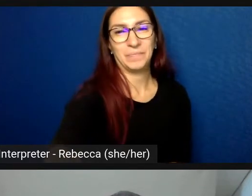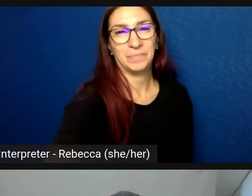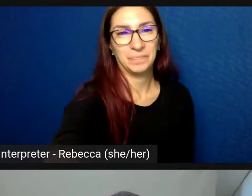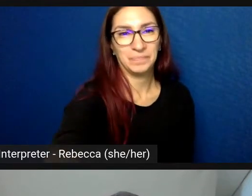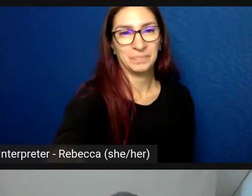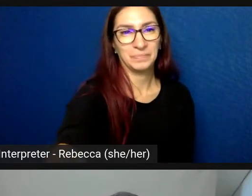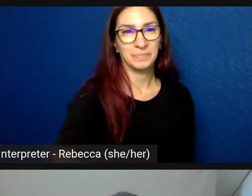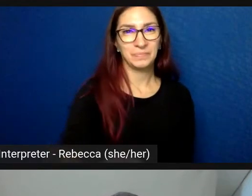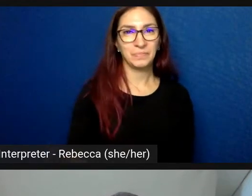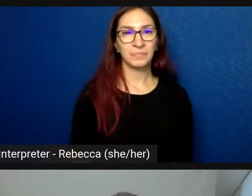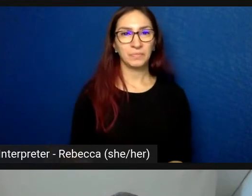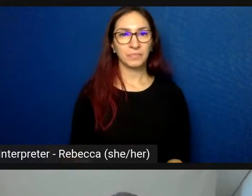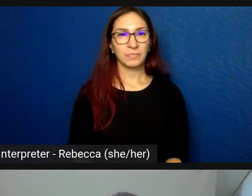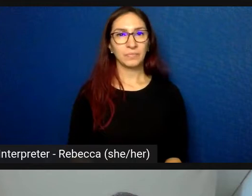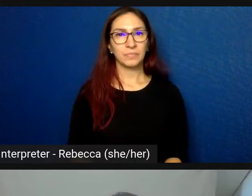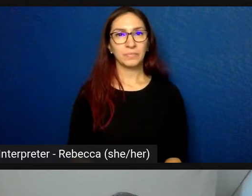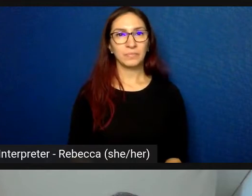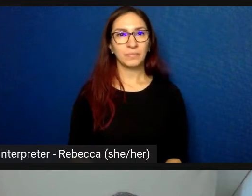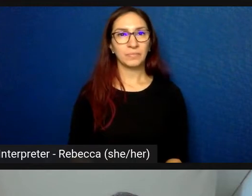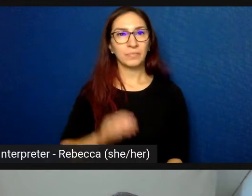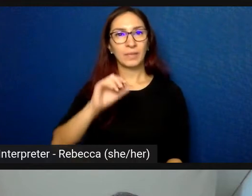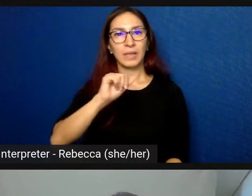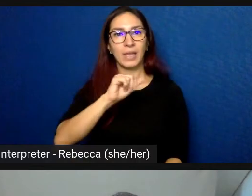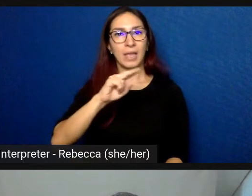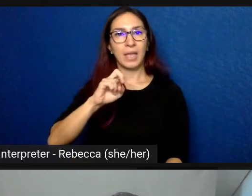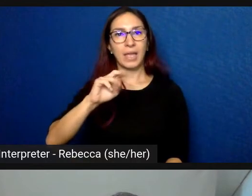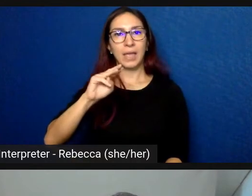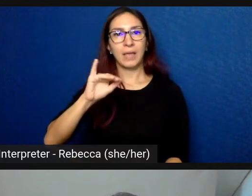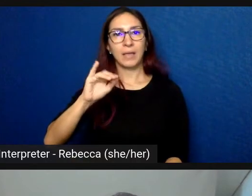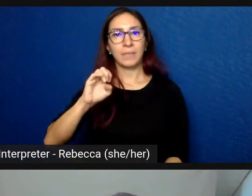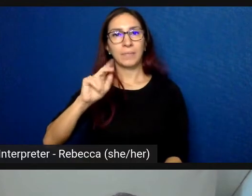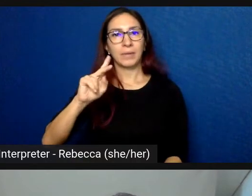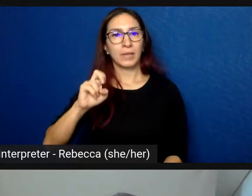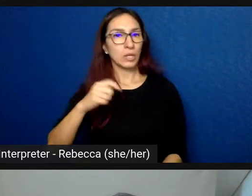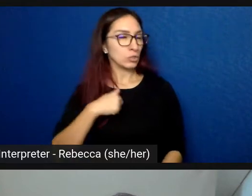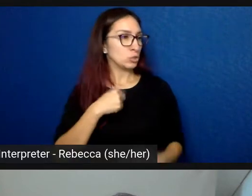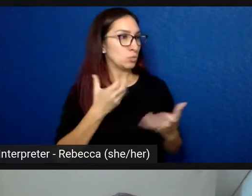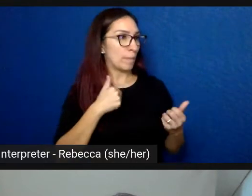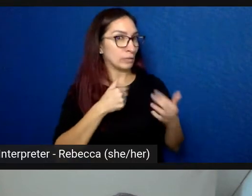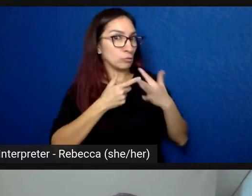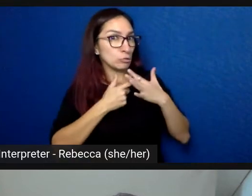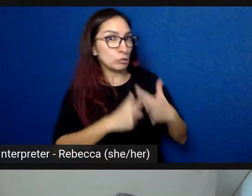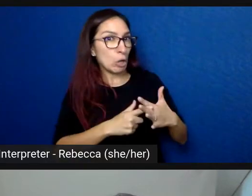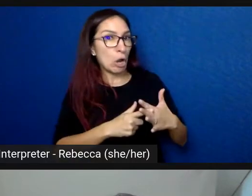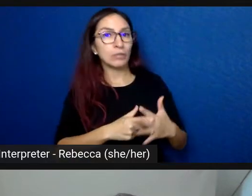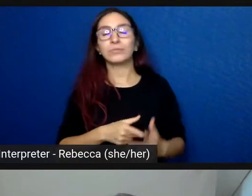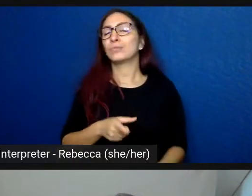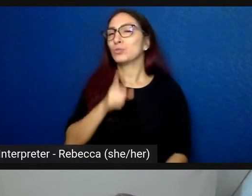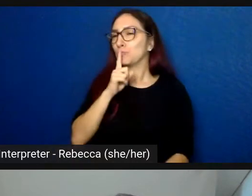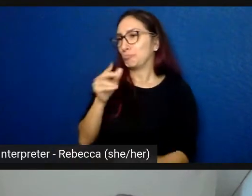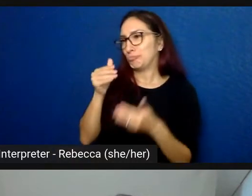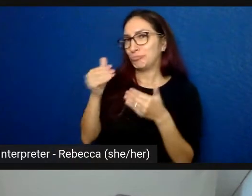Would you like me to take the lead, Piccia? Yes, go ahead, Anne, you're the best at this.